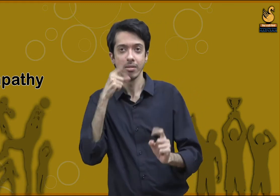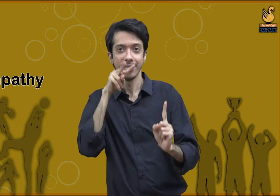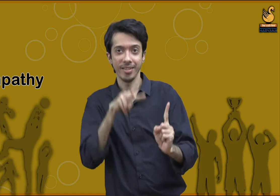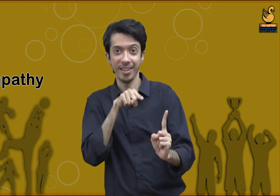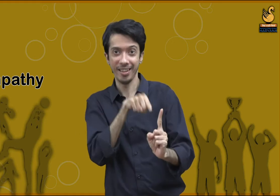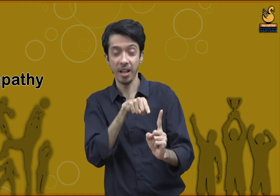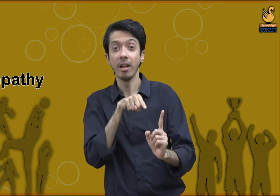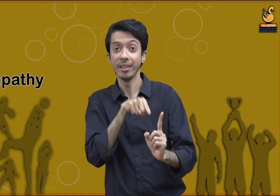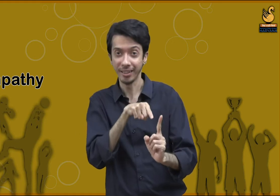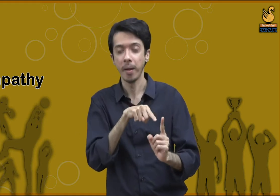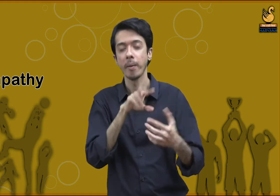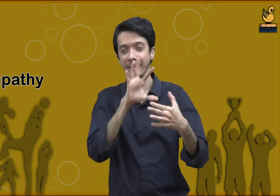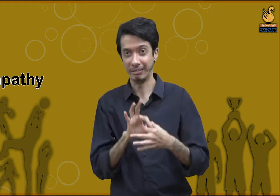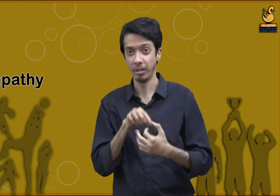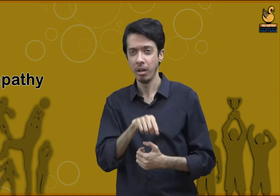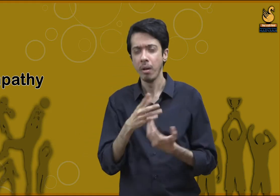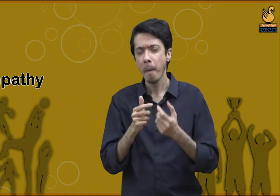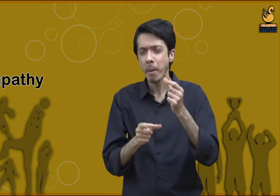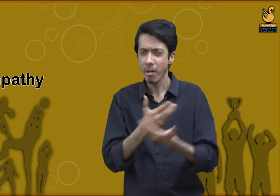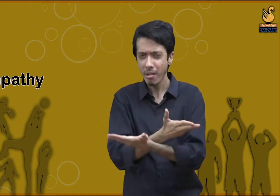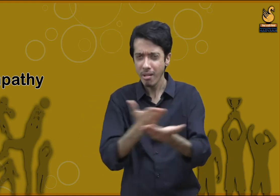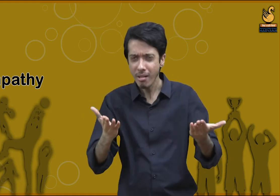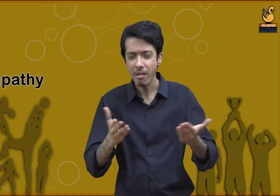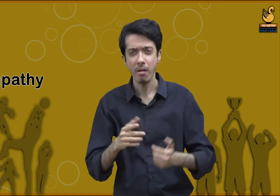and disappointment that others feel.